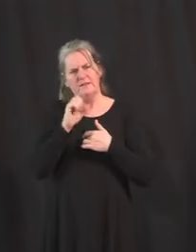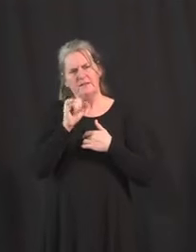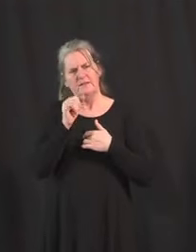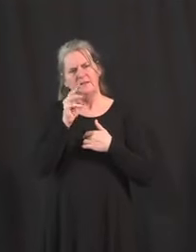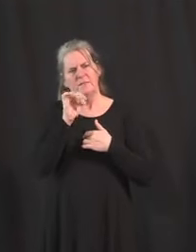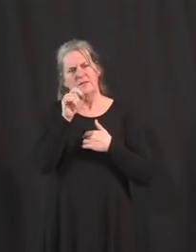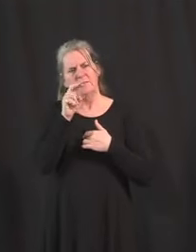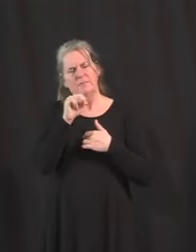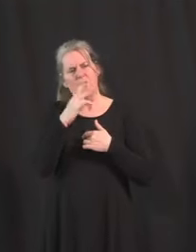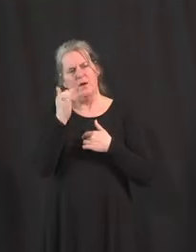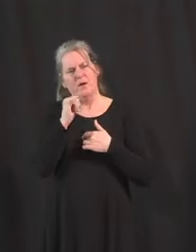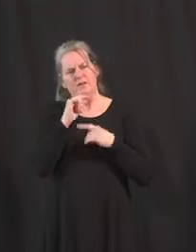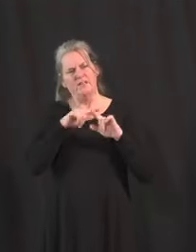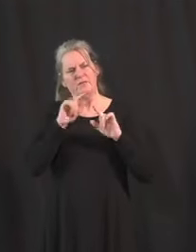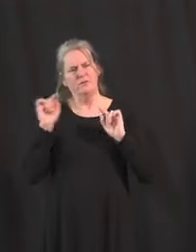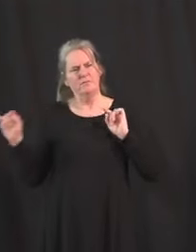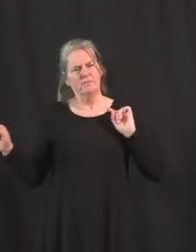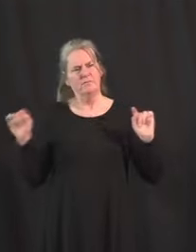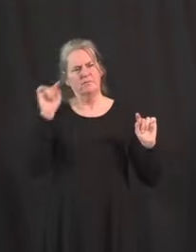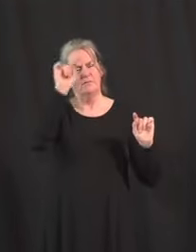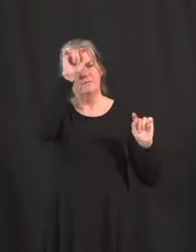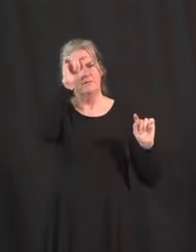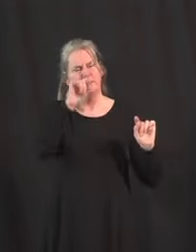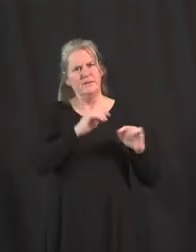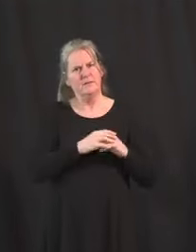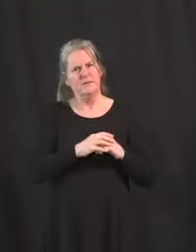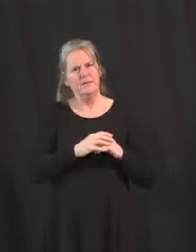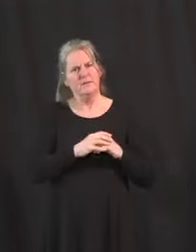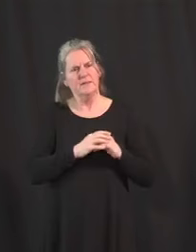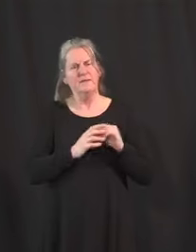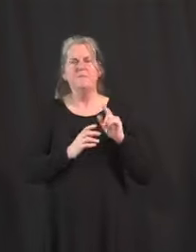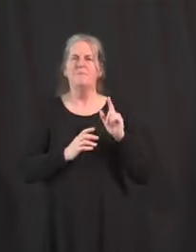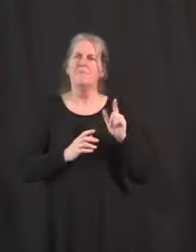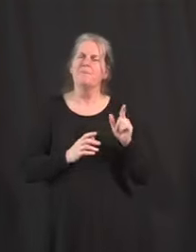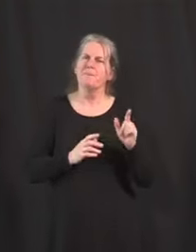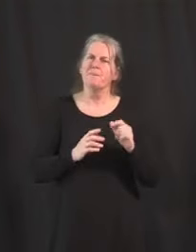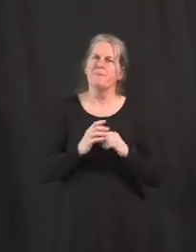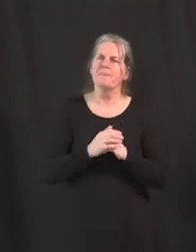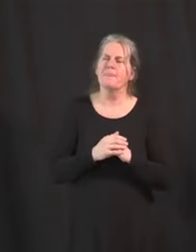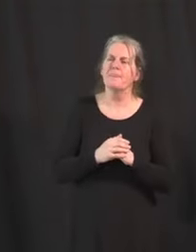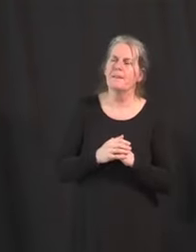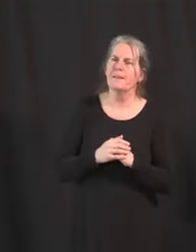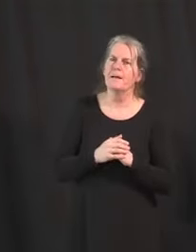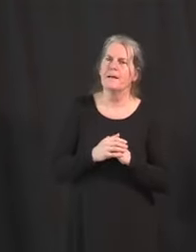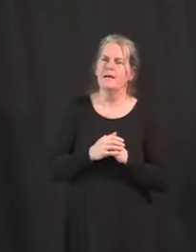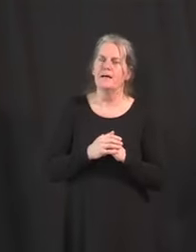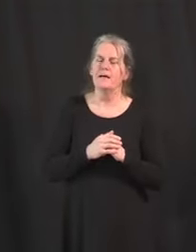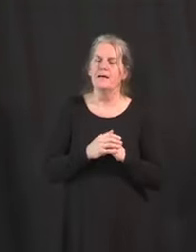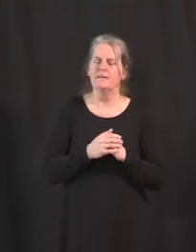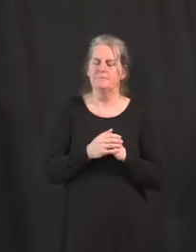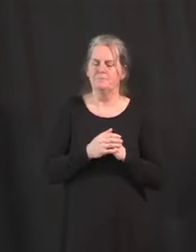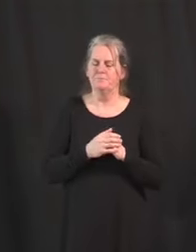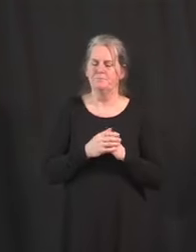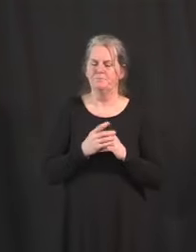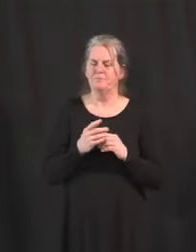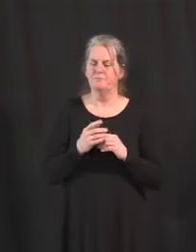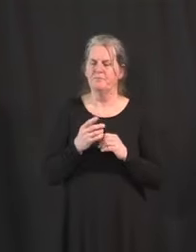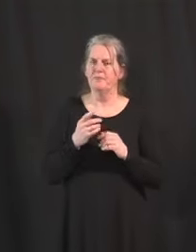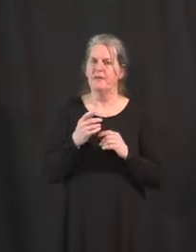SO AGAIN I THINK IT REFLECTS WHERE WE ARE IN THE PANDEMIC AND WHERE THE KEY SYMPTOMS THAT WE